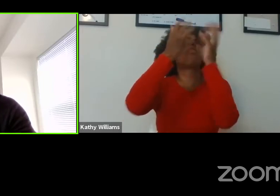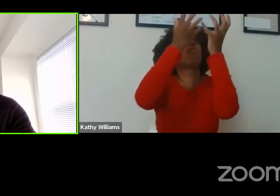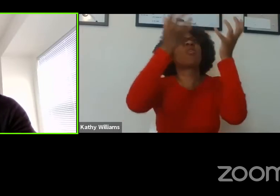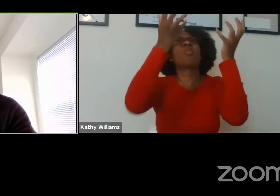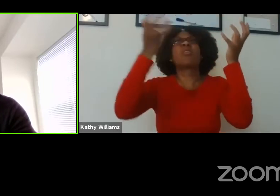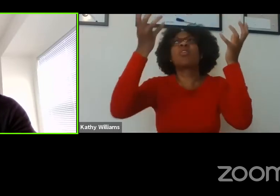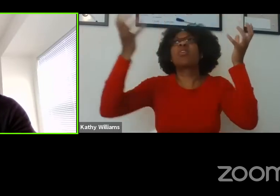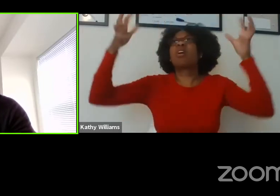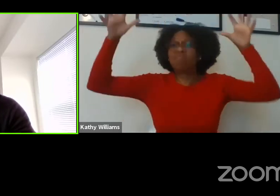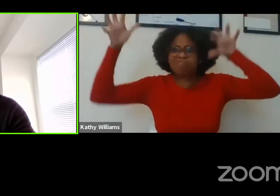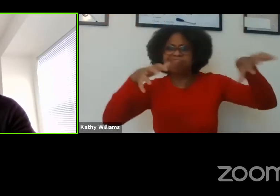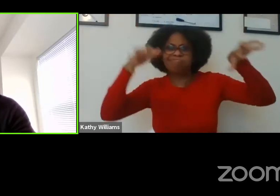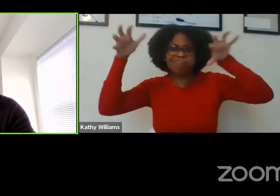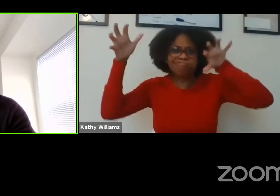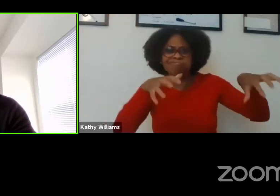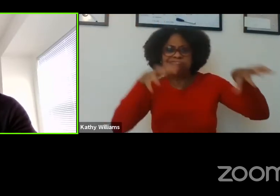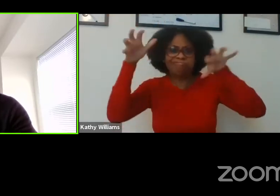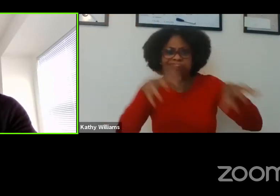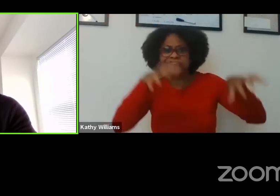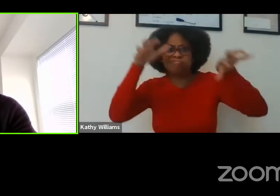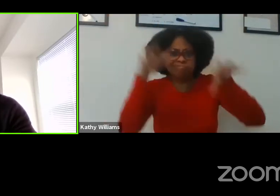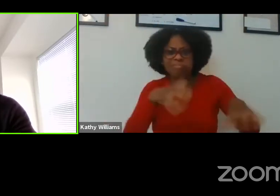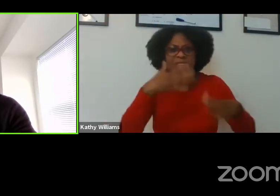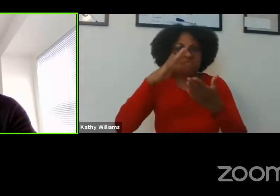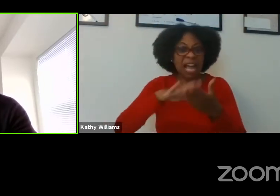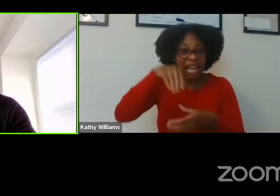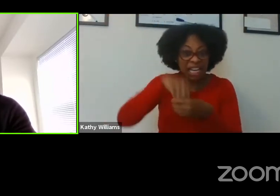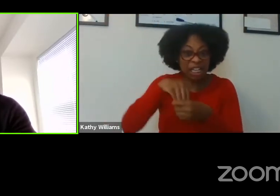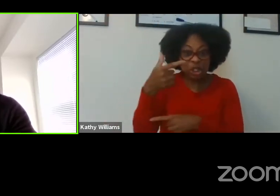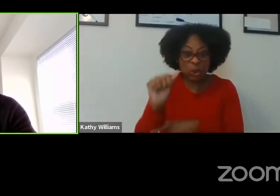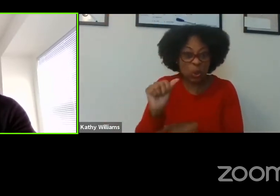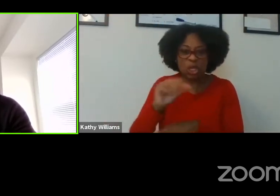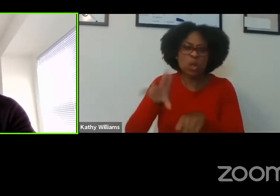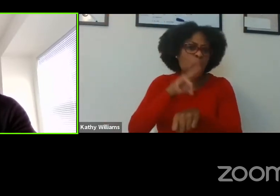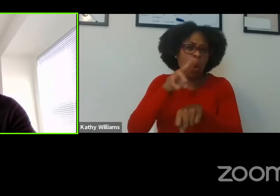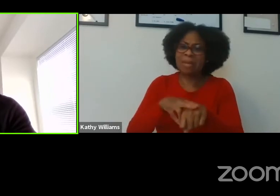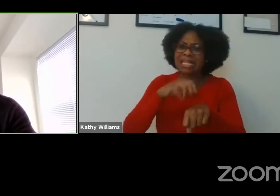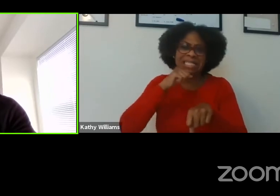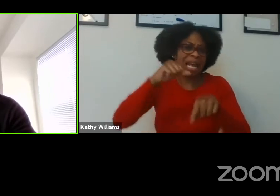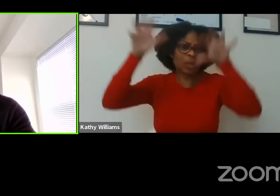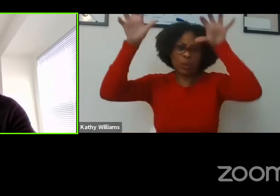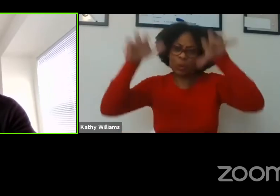is in Georgia, so I don't know if any of you have ever been to Georgia, but we never really get rain by itself.